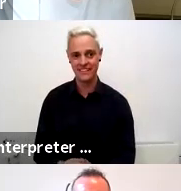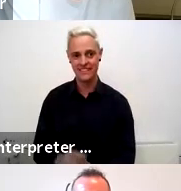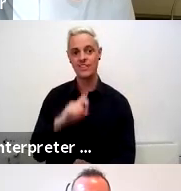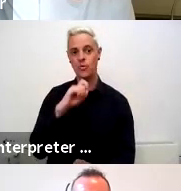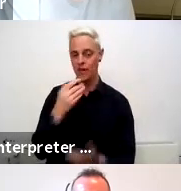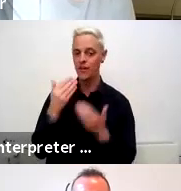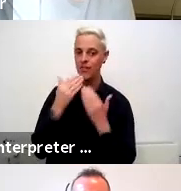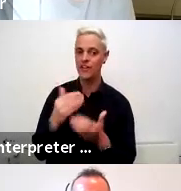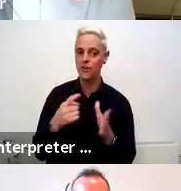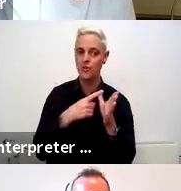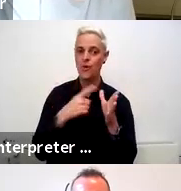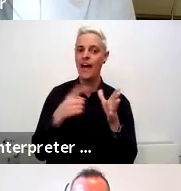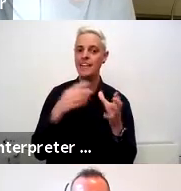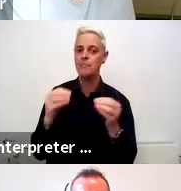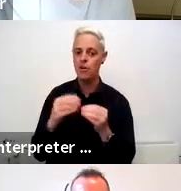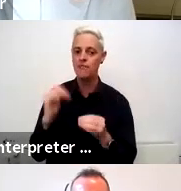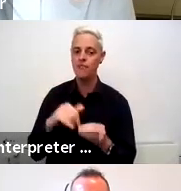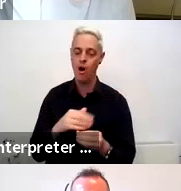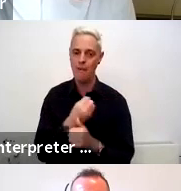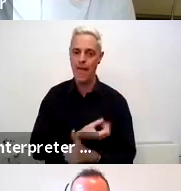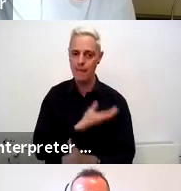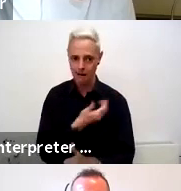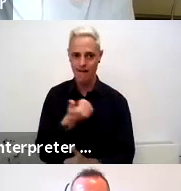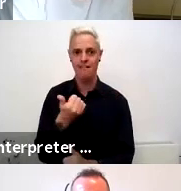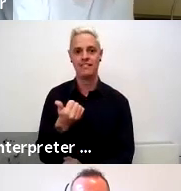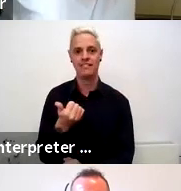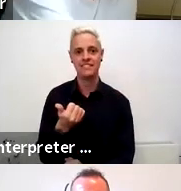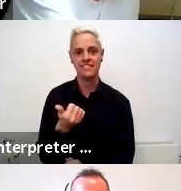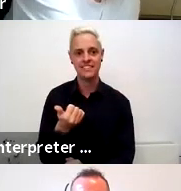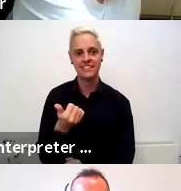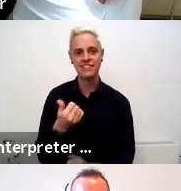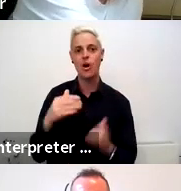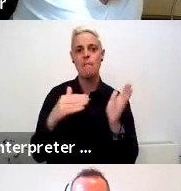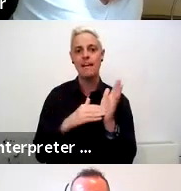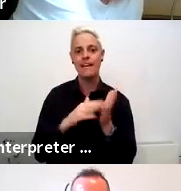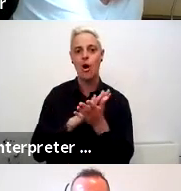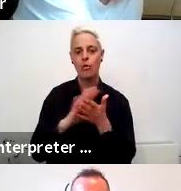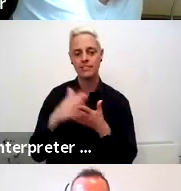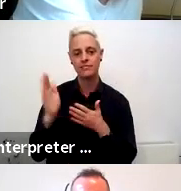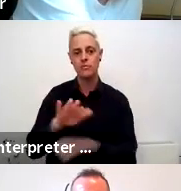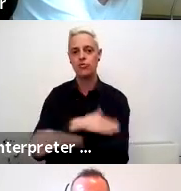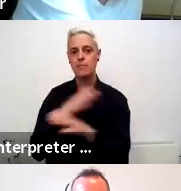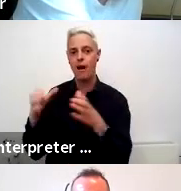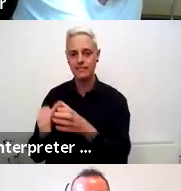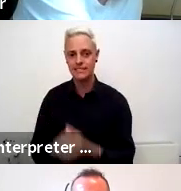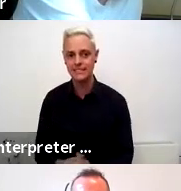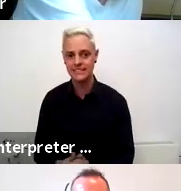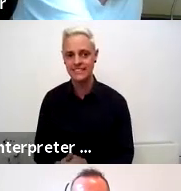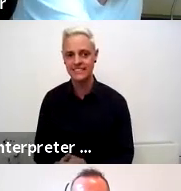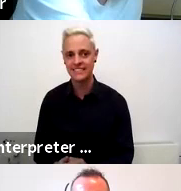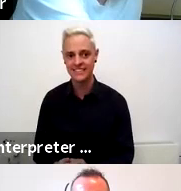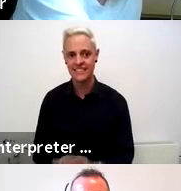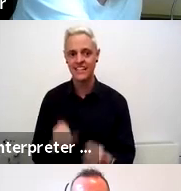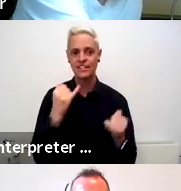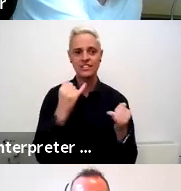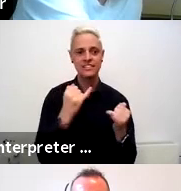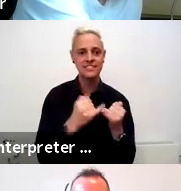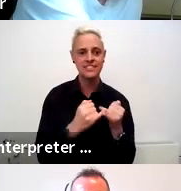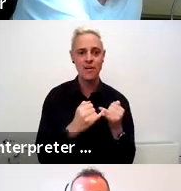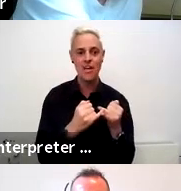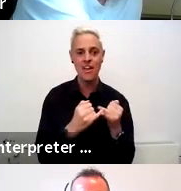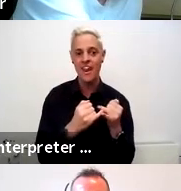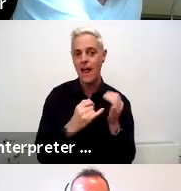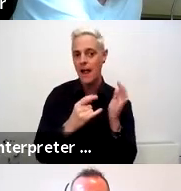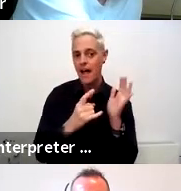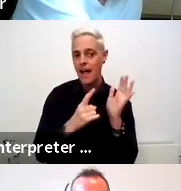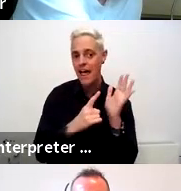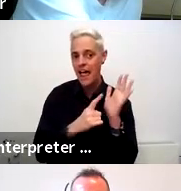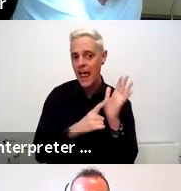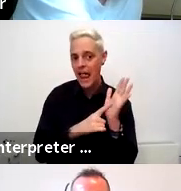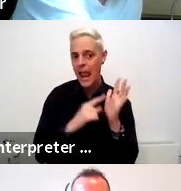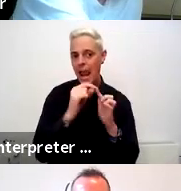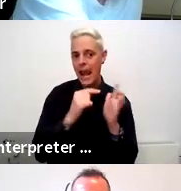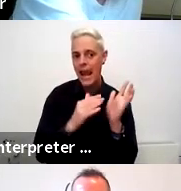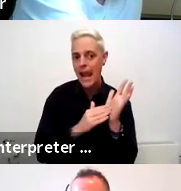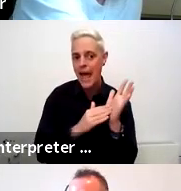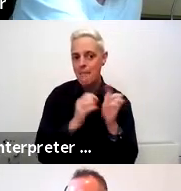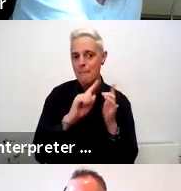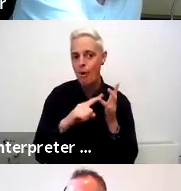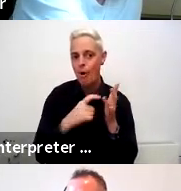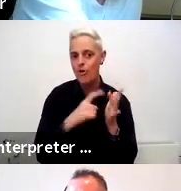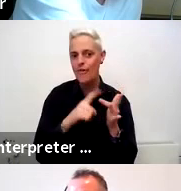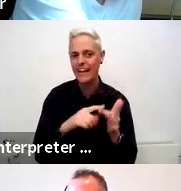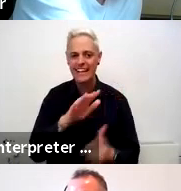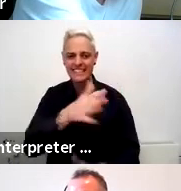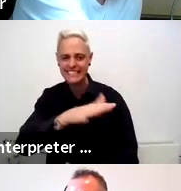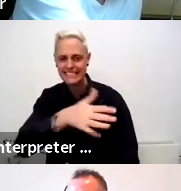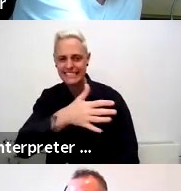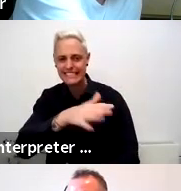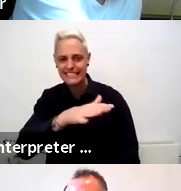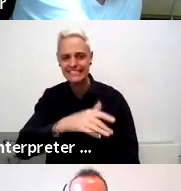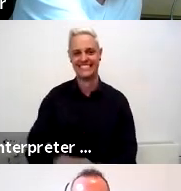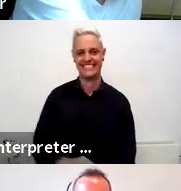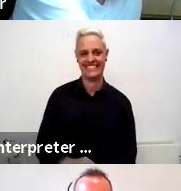I'm going to do it enough in order and divided from the Labour Party, we have had merrily Horrocks from the Green Party. We've had Simon, I'm going to get the hang of this lamb pouring set right but but